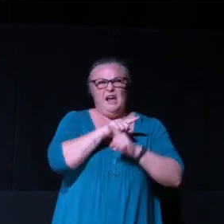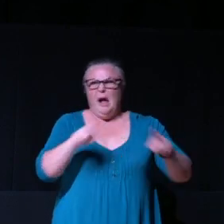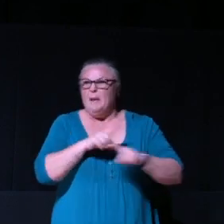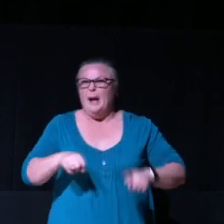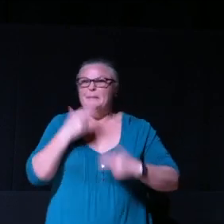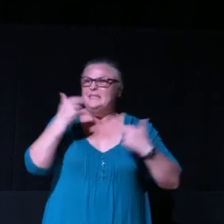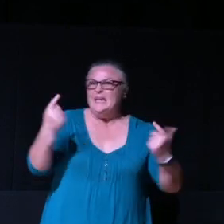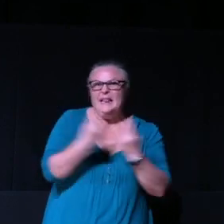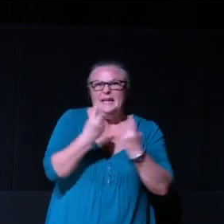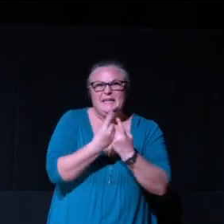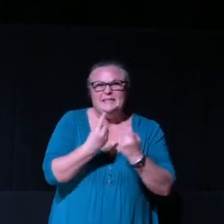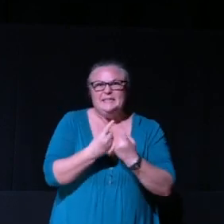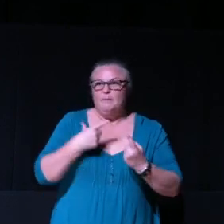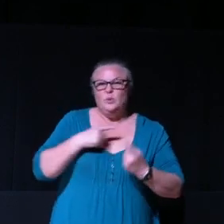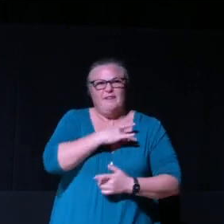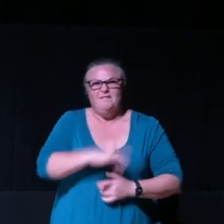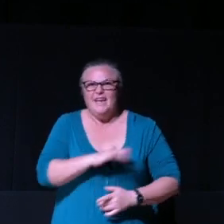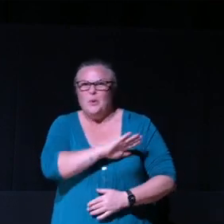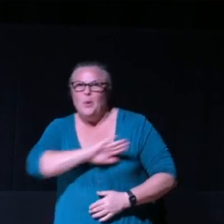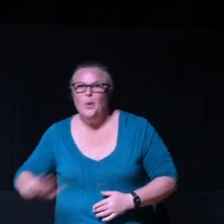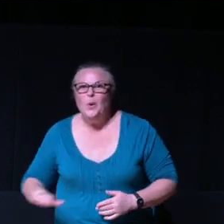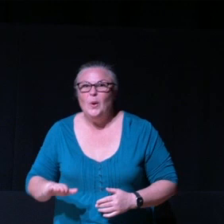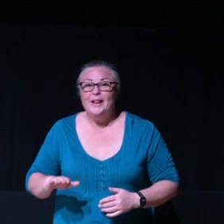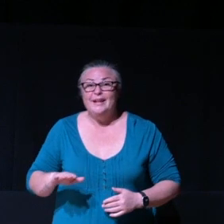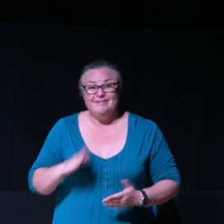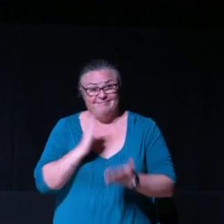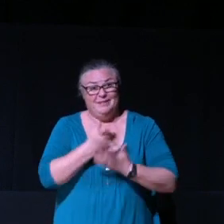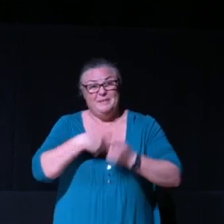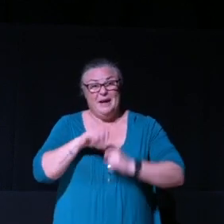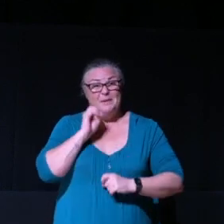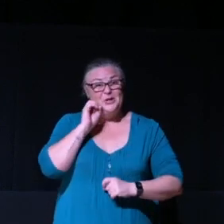It's so outlandish and